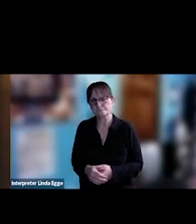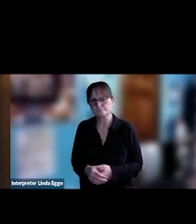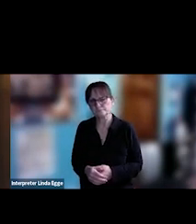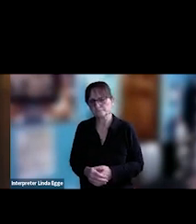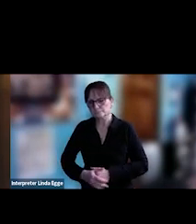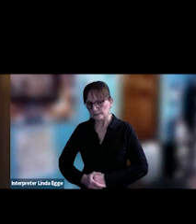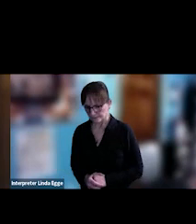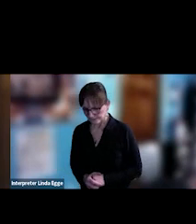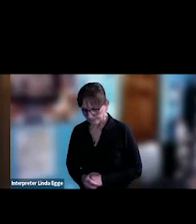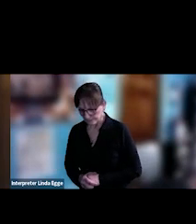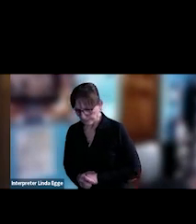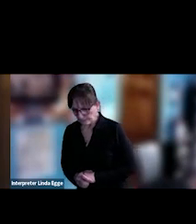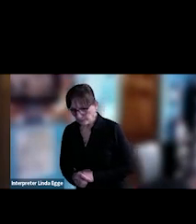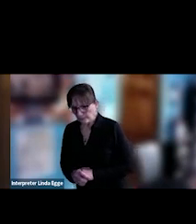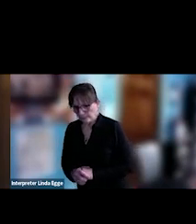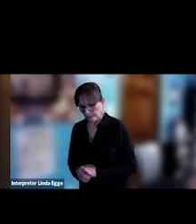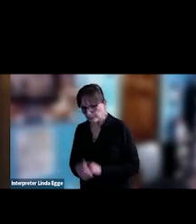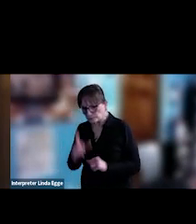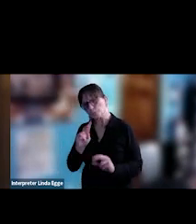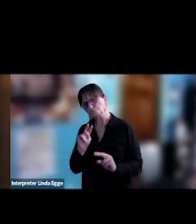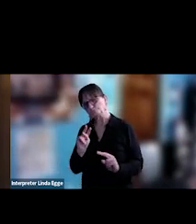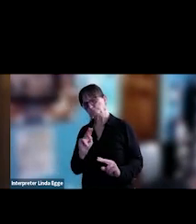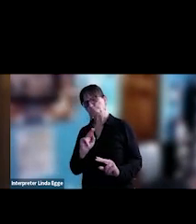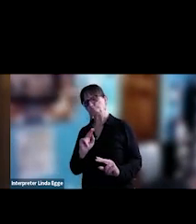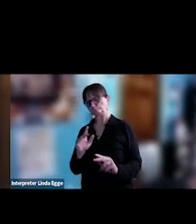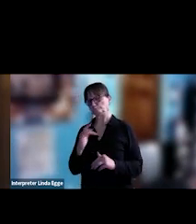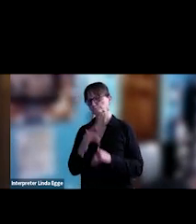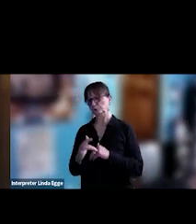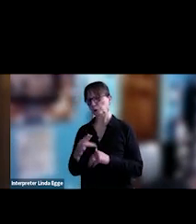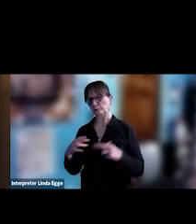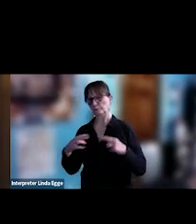So looking at these together, early retirement and SSDI,